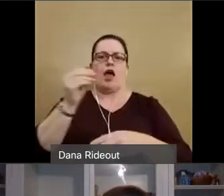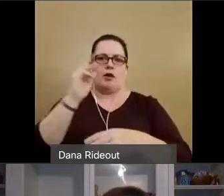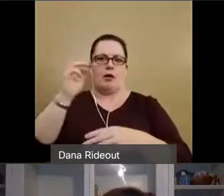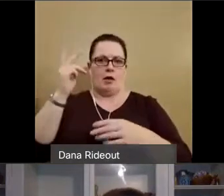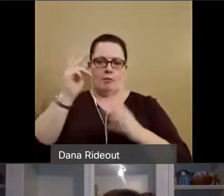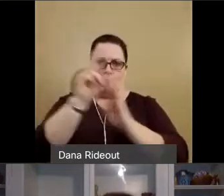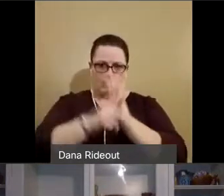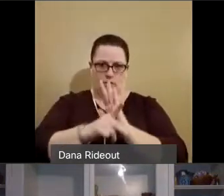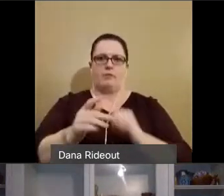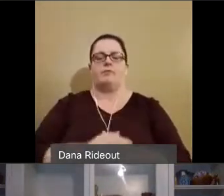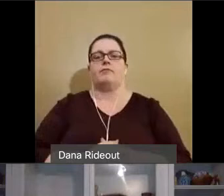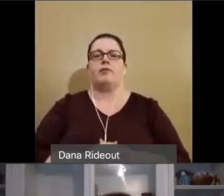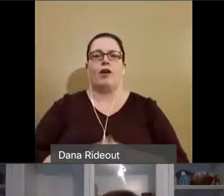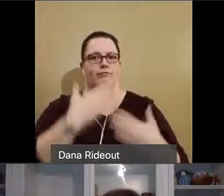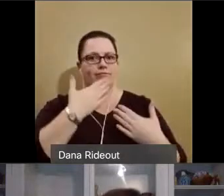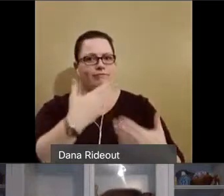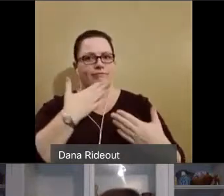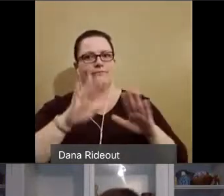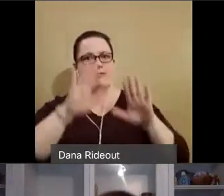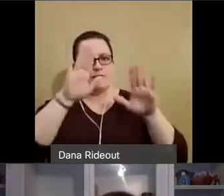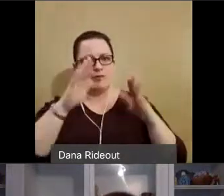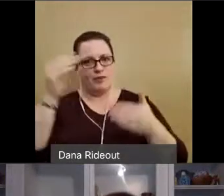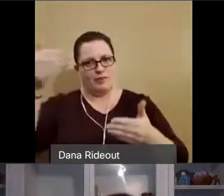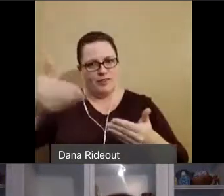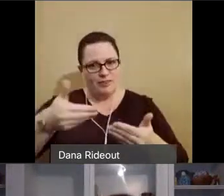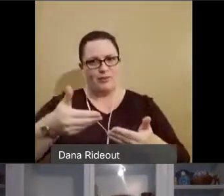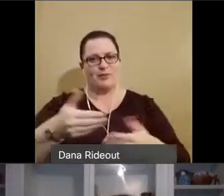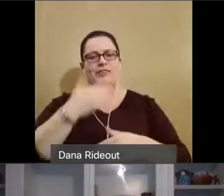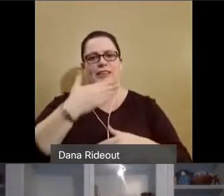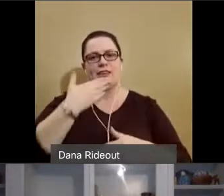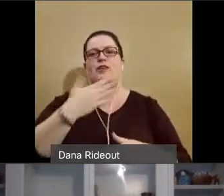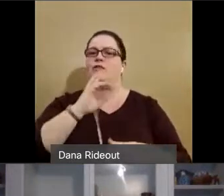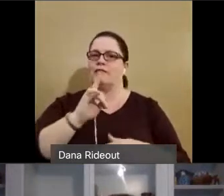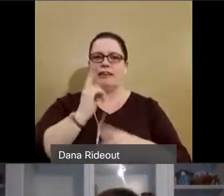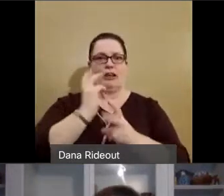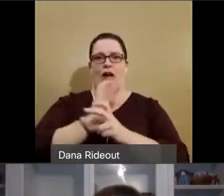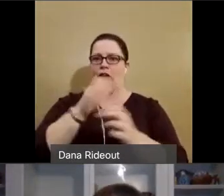Thanks so much for that great introduction and it's going to be very hard to follow up that just amazing presentation.